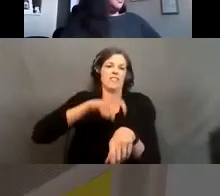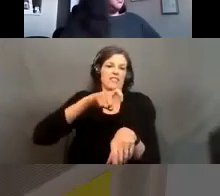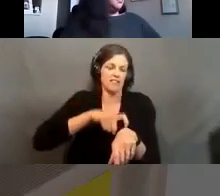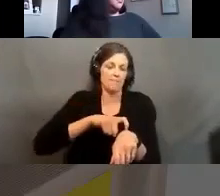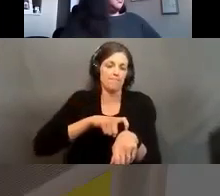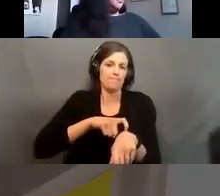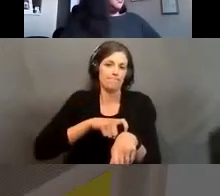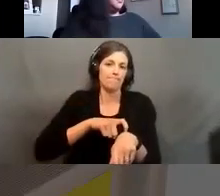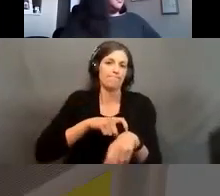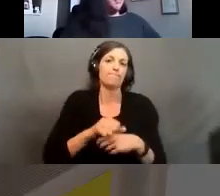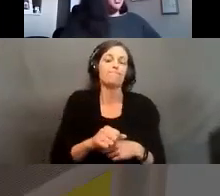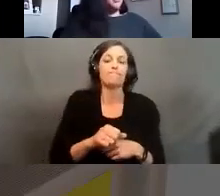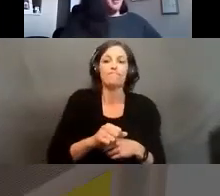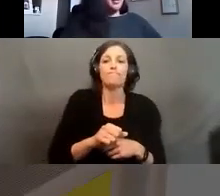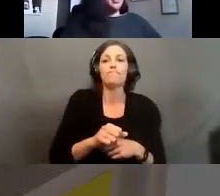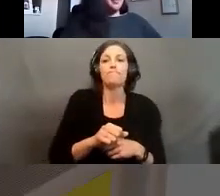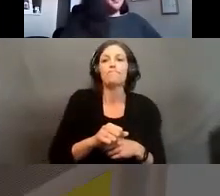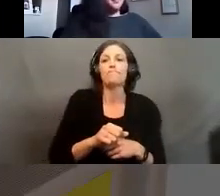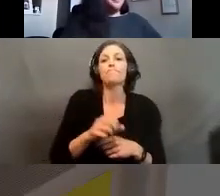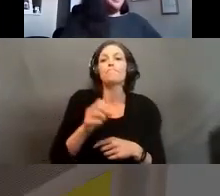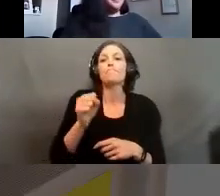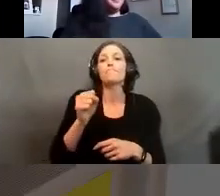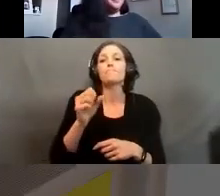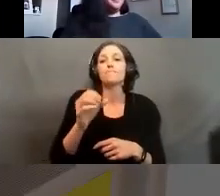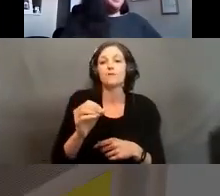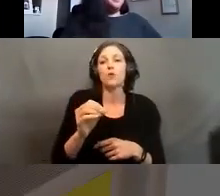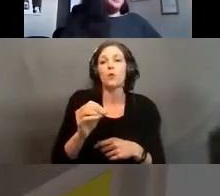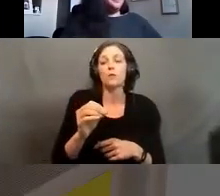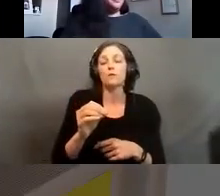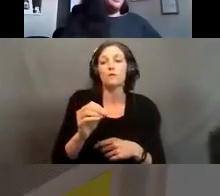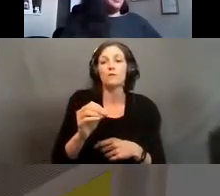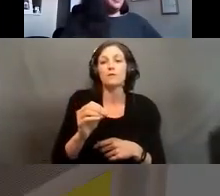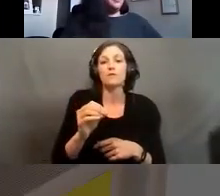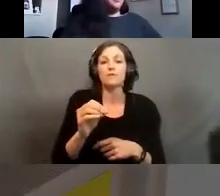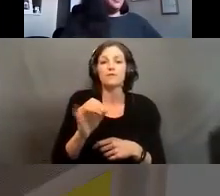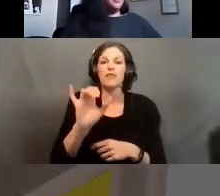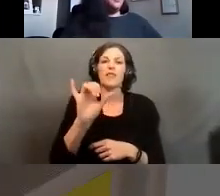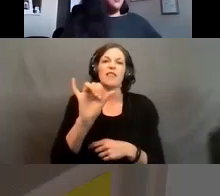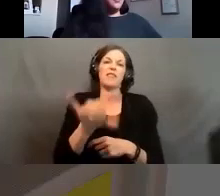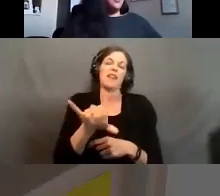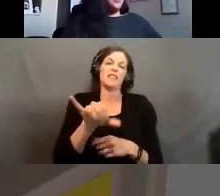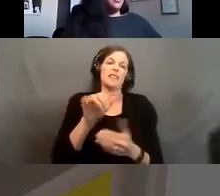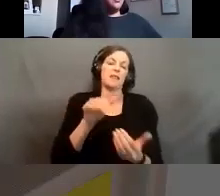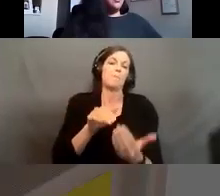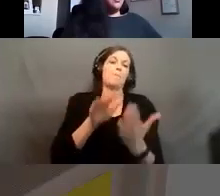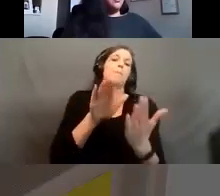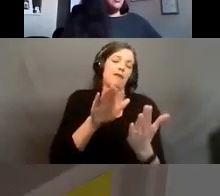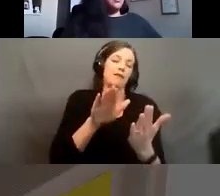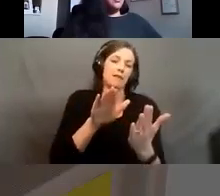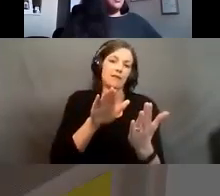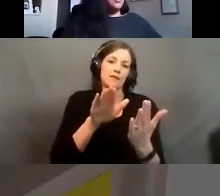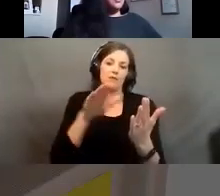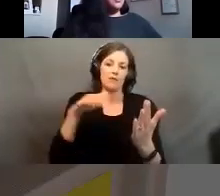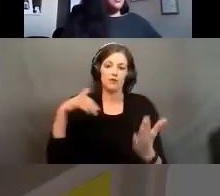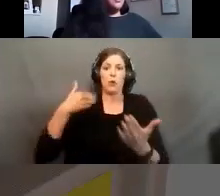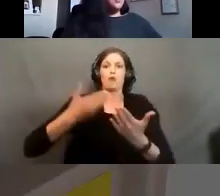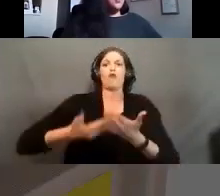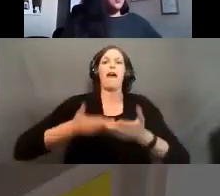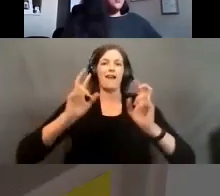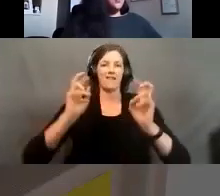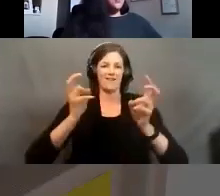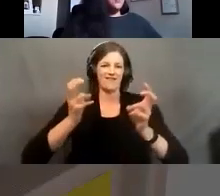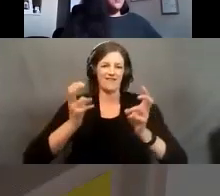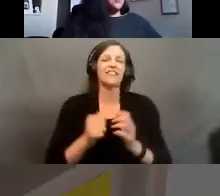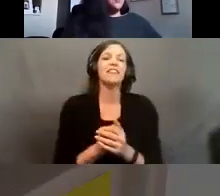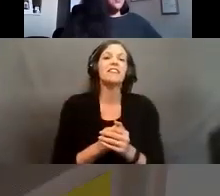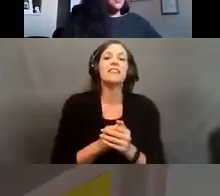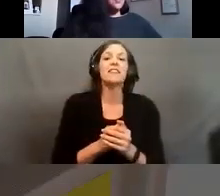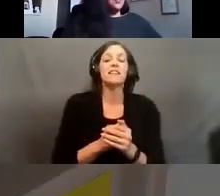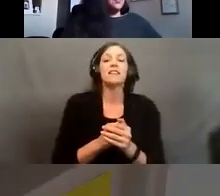12:31:39 So that's the vehicle of getting there 12:31:45 , not only in time but not walking in at